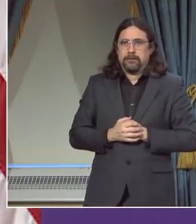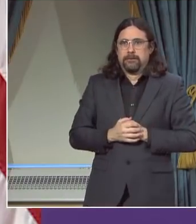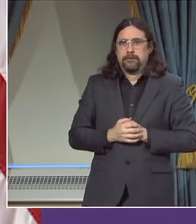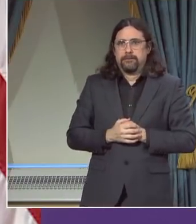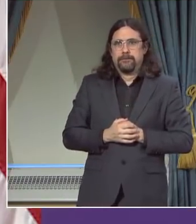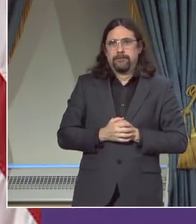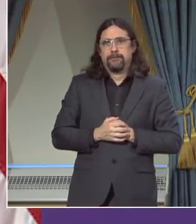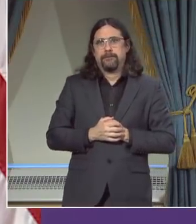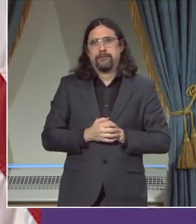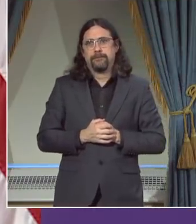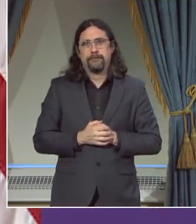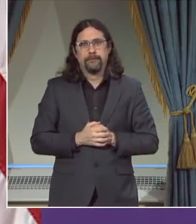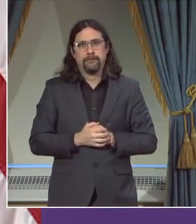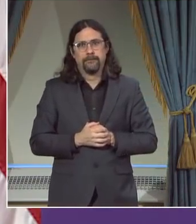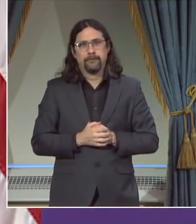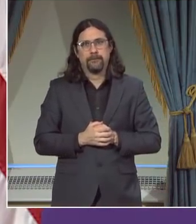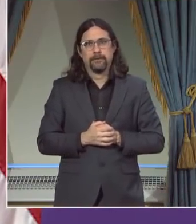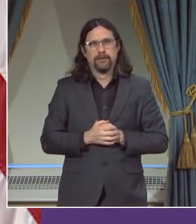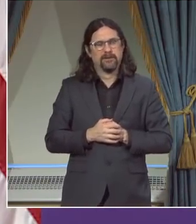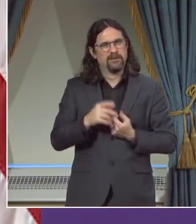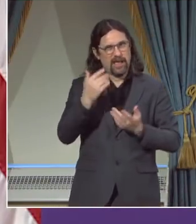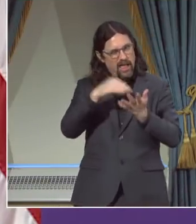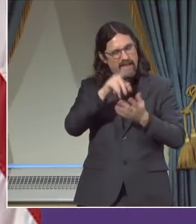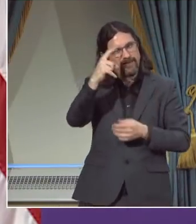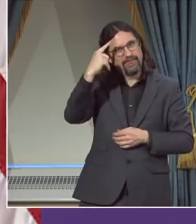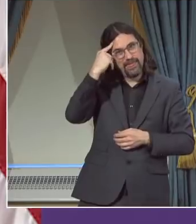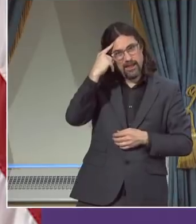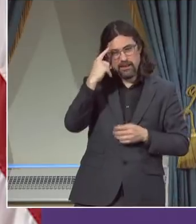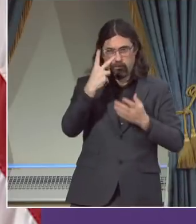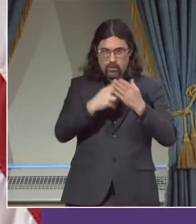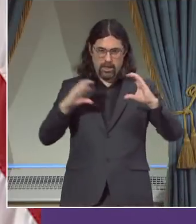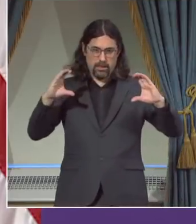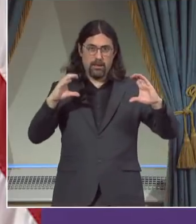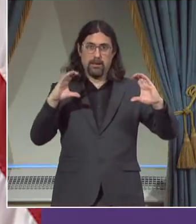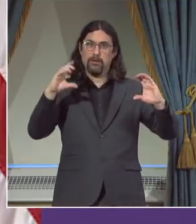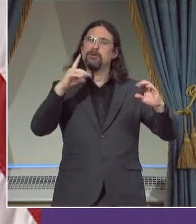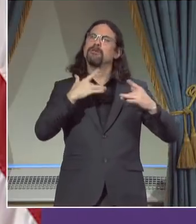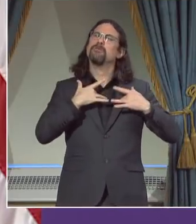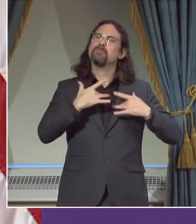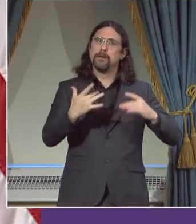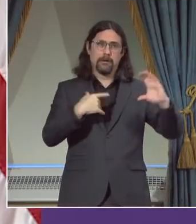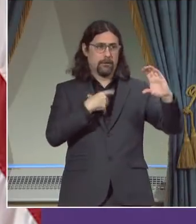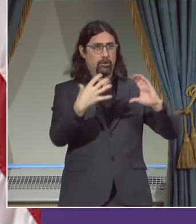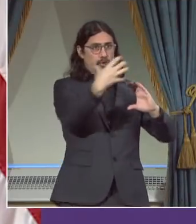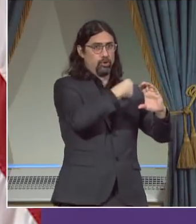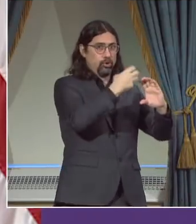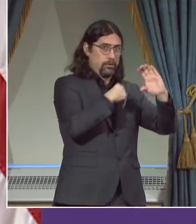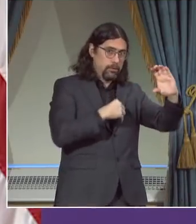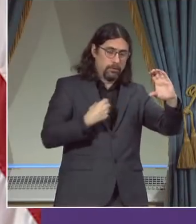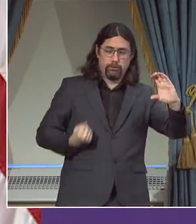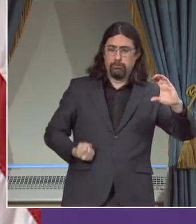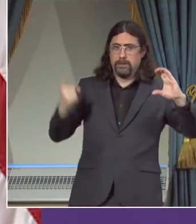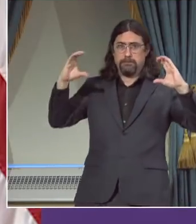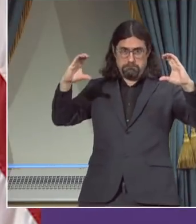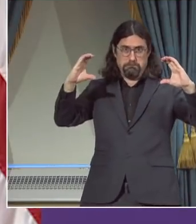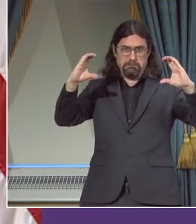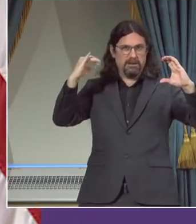USE MONEY. IF Y OUCOIMBNE THE HUGE EXPENDITURES WITH THE LOSS IN REVENUE, WE HAVE TO PROVIDE THE